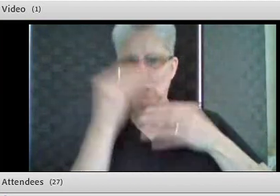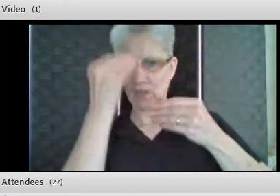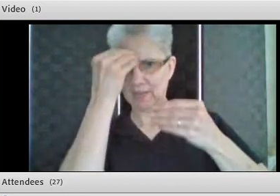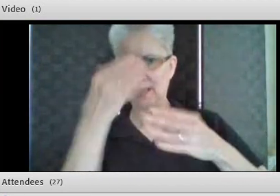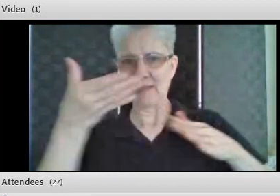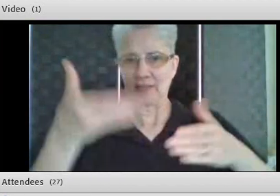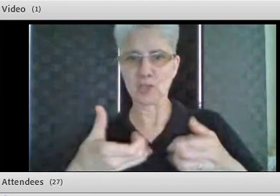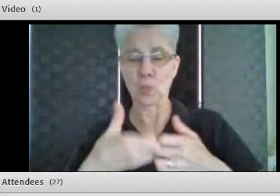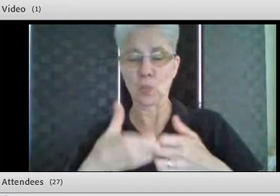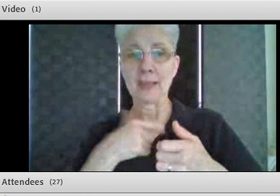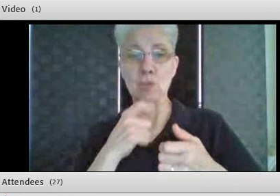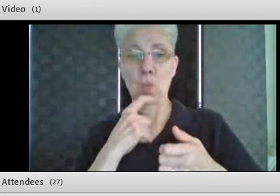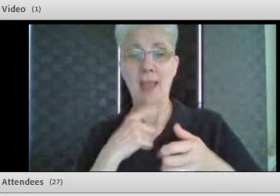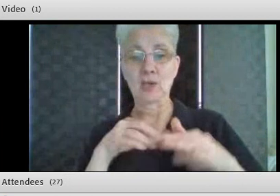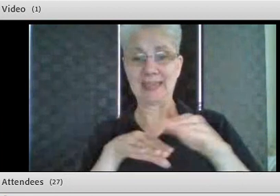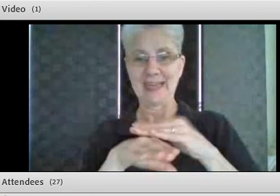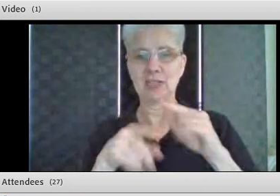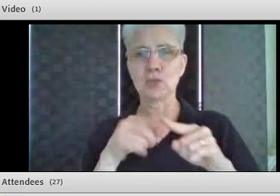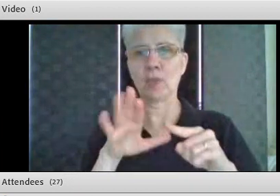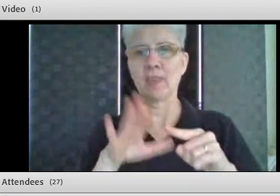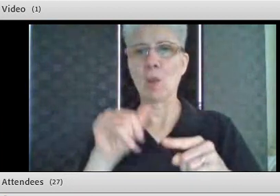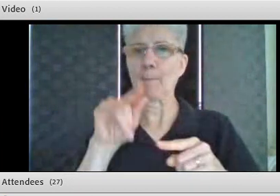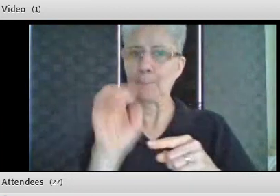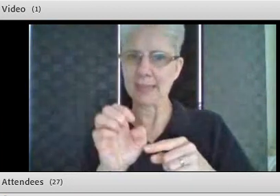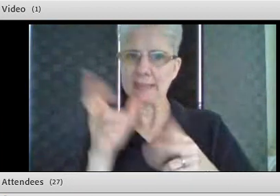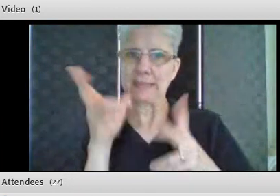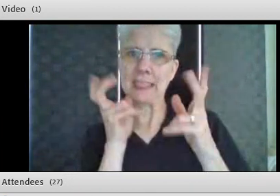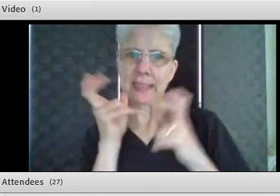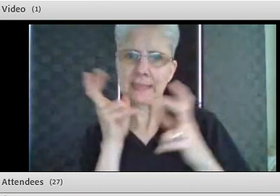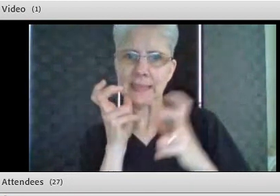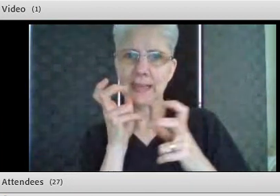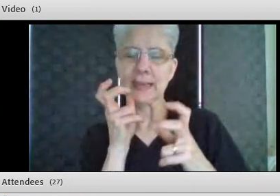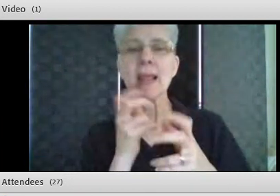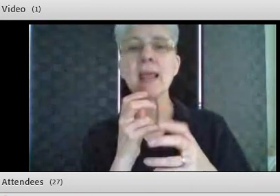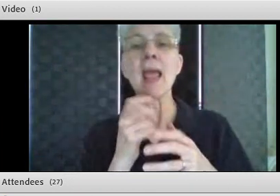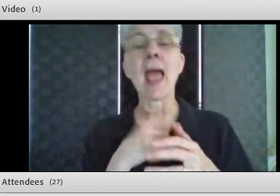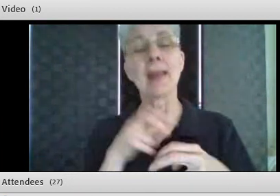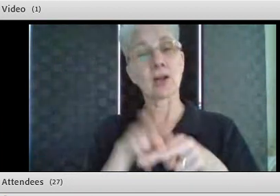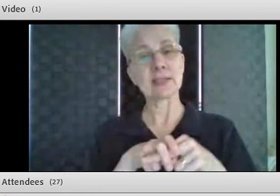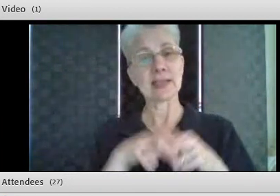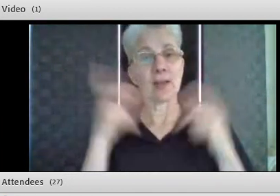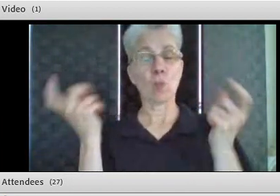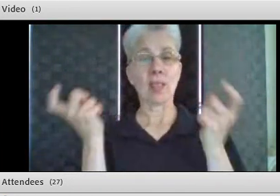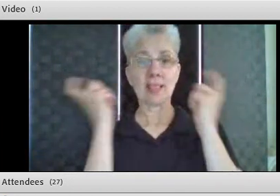I had all of the kids initially once they started their new piece. They shared the invitation with me